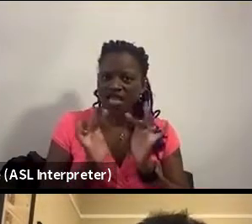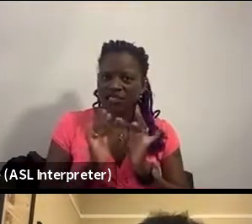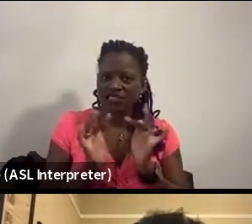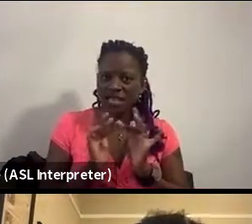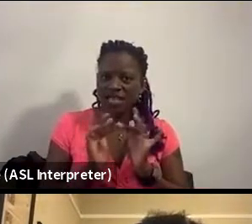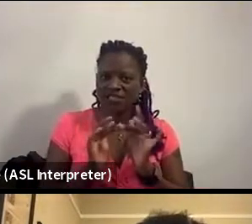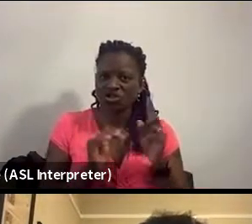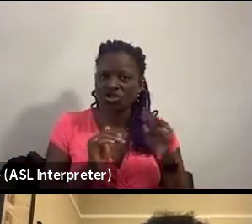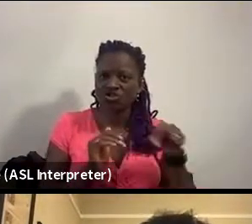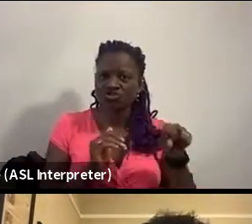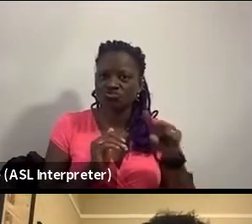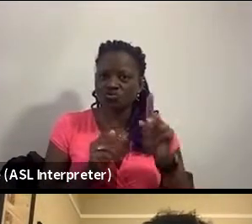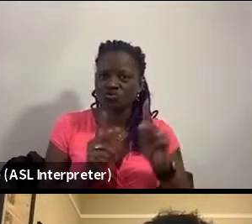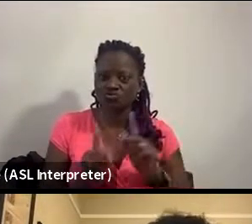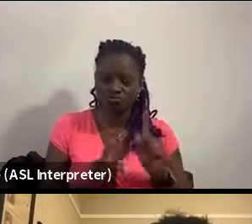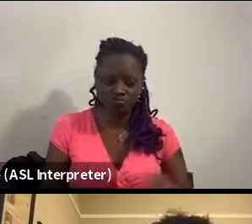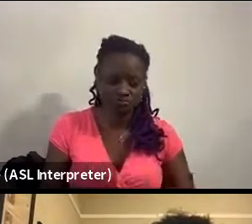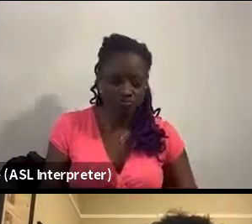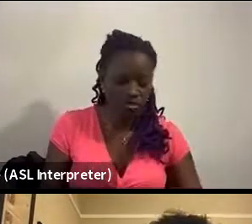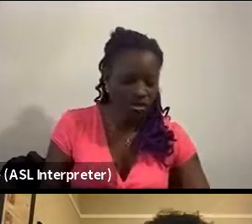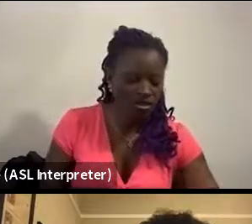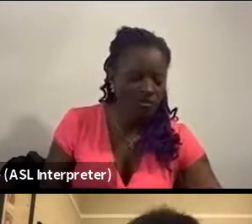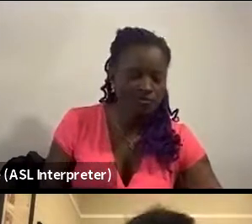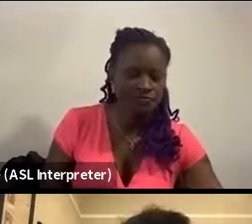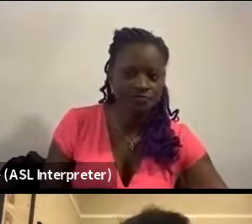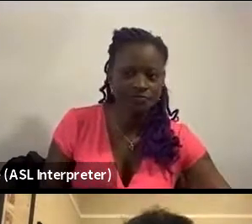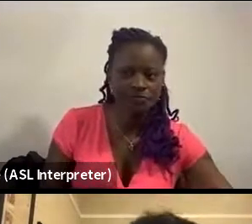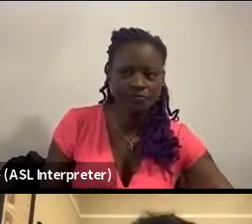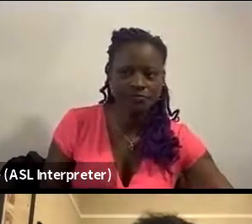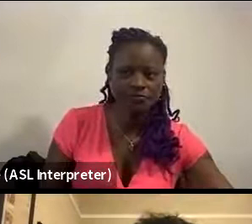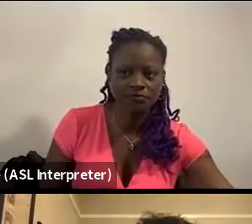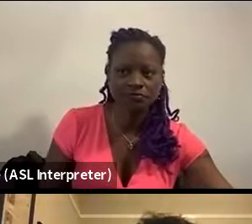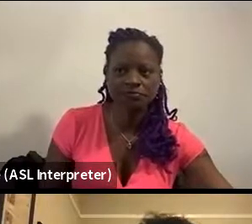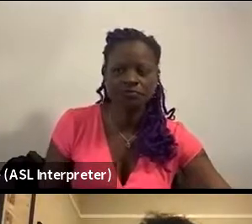That's where our focus will be, ensuring that folks actually